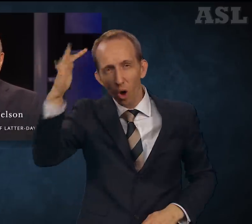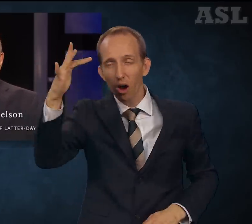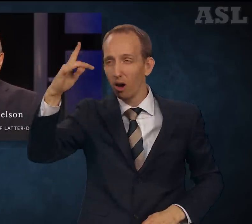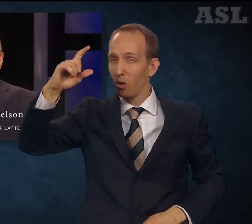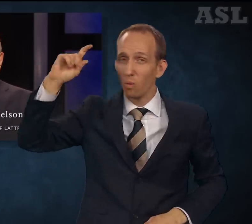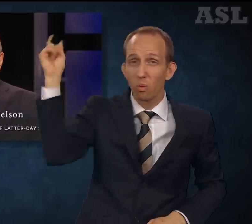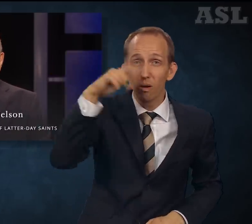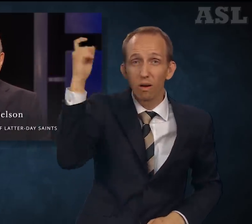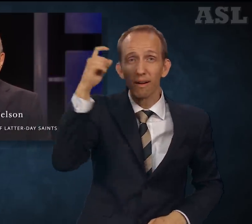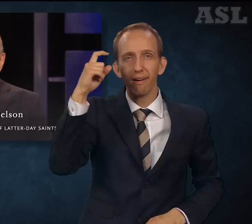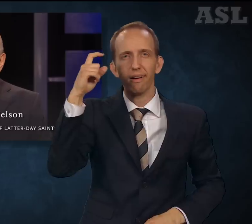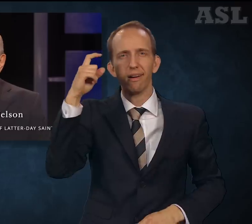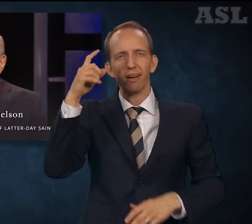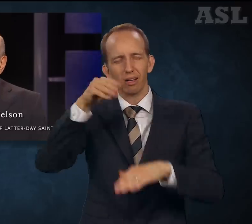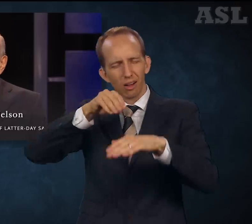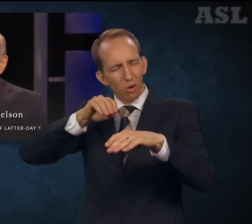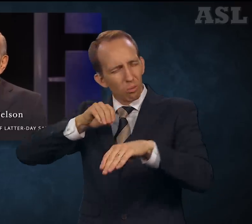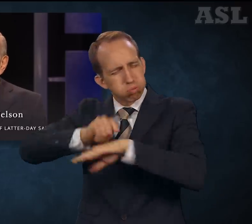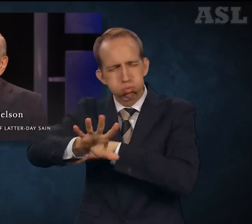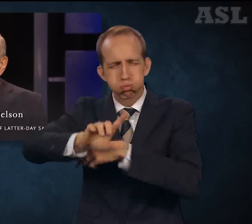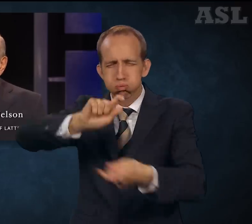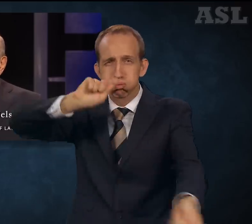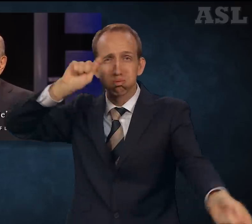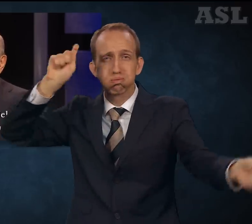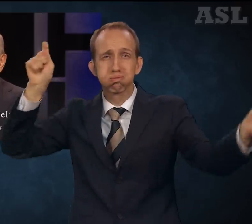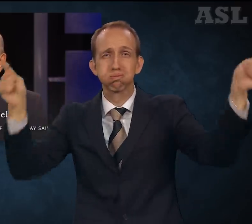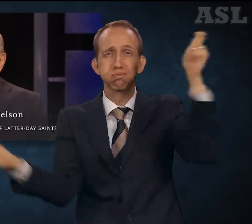YOU HAVE THE CAPACITY TO BE